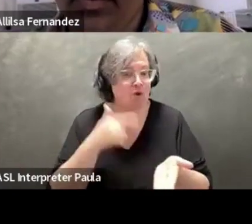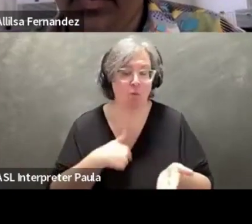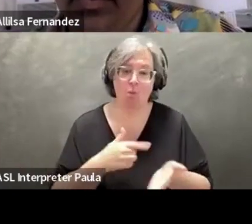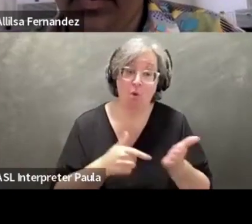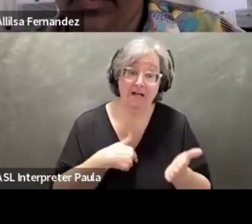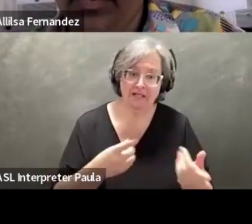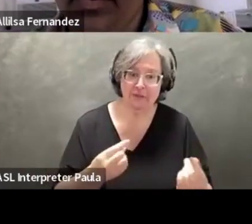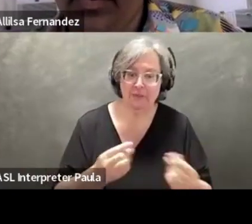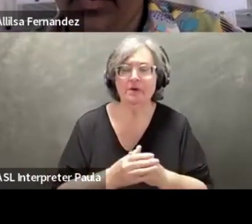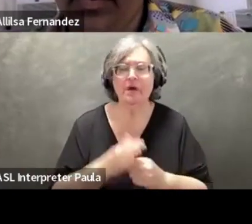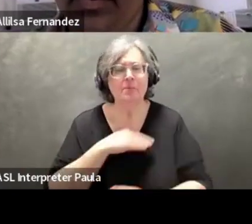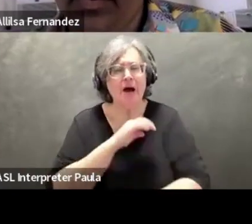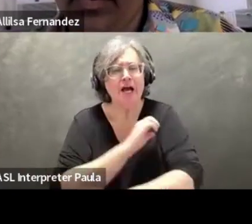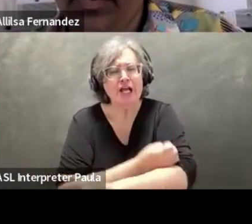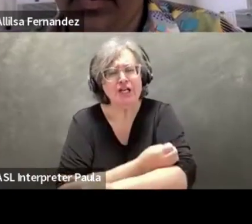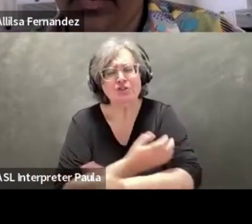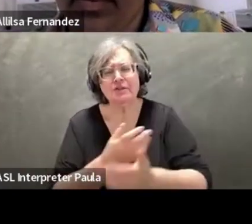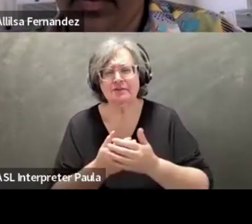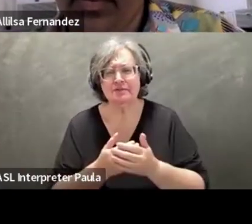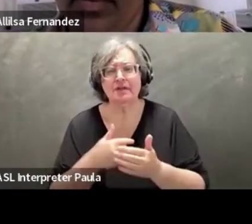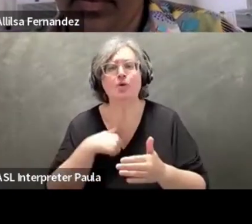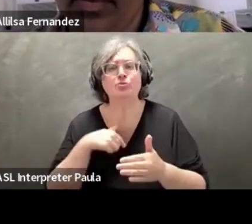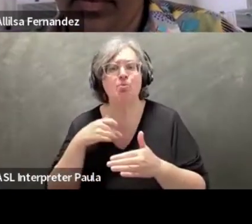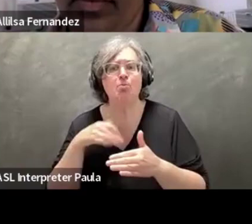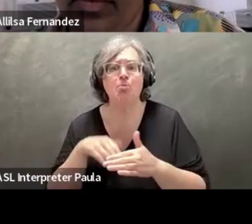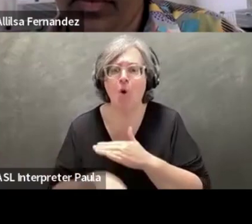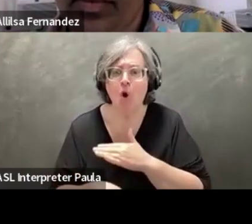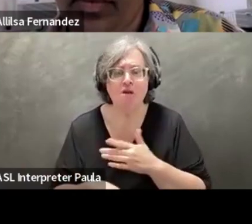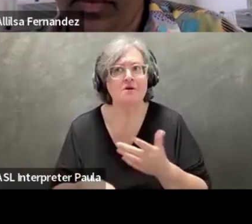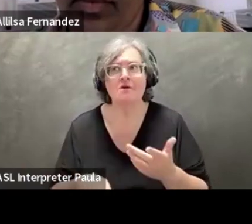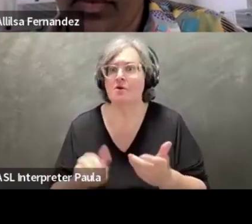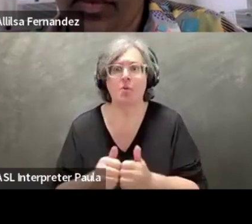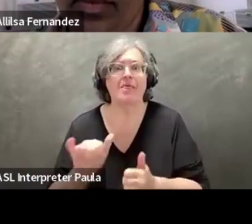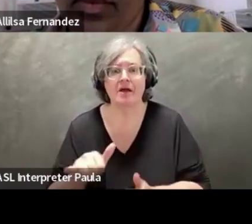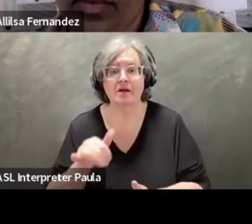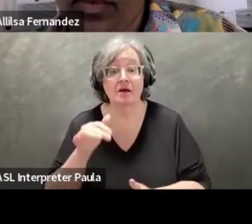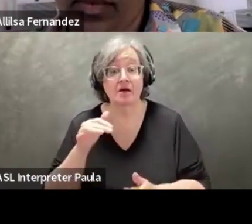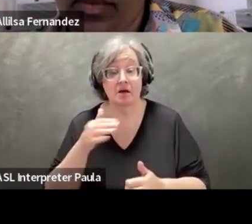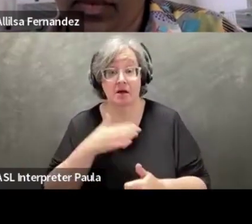it's, it was kind of, I was born into it like my mom. I remember when I talked to my cancer doctor maybe three years ago, he